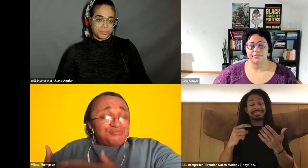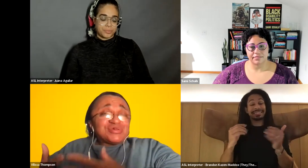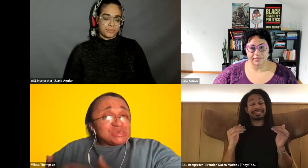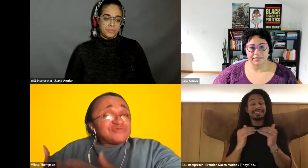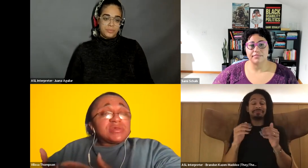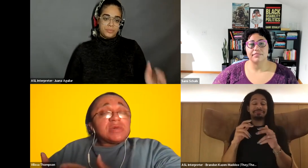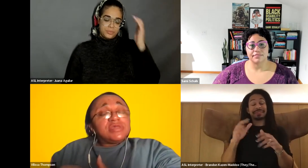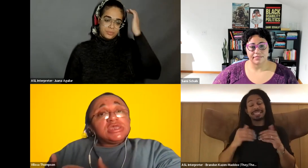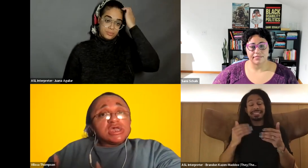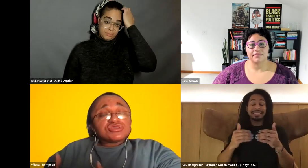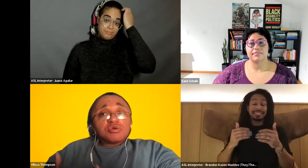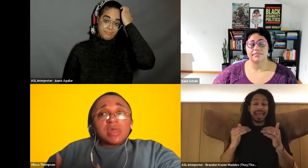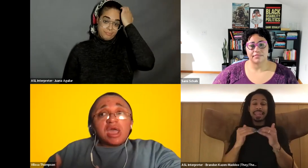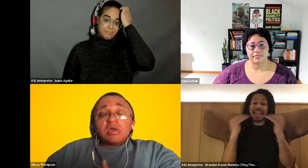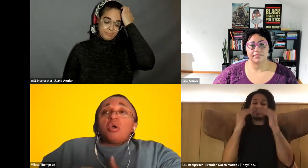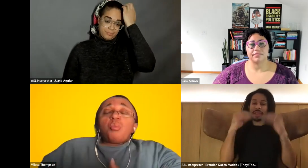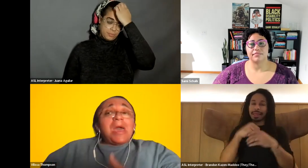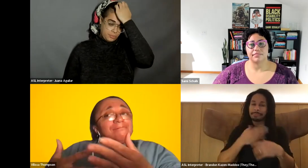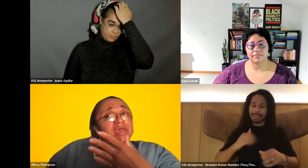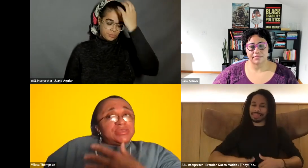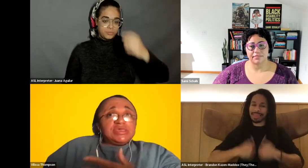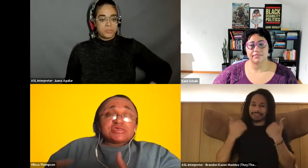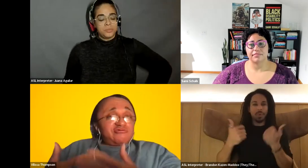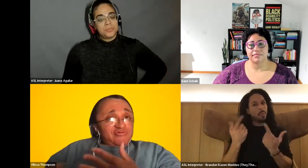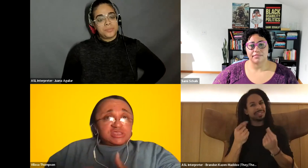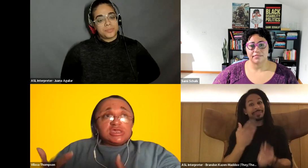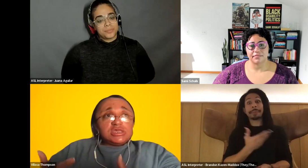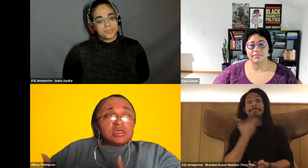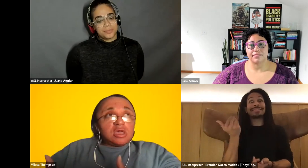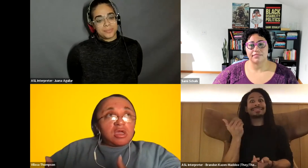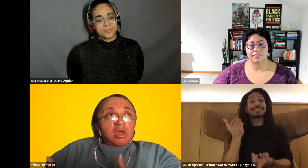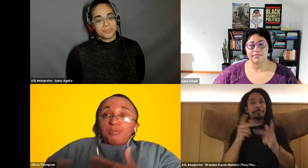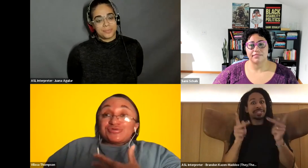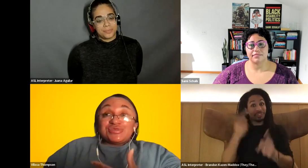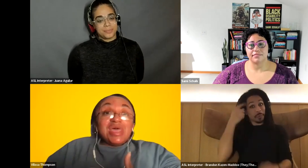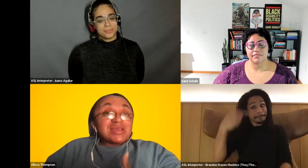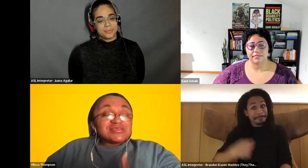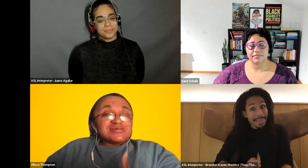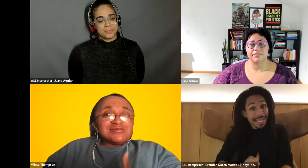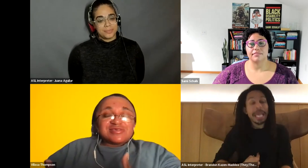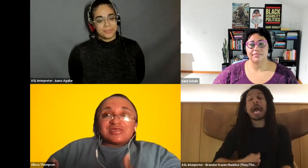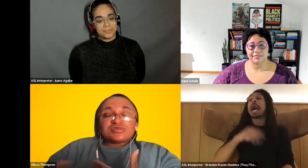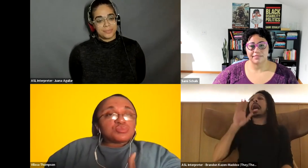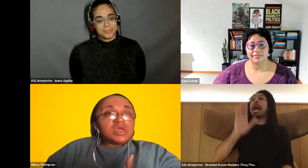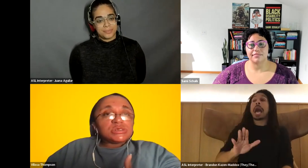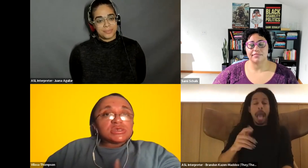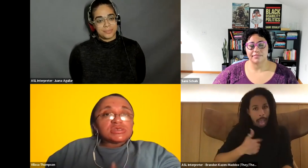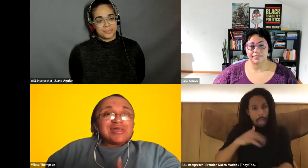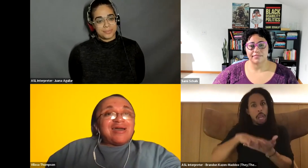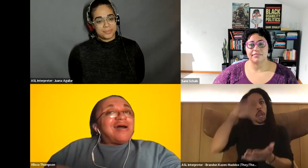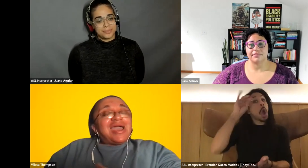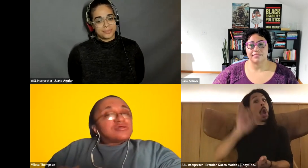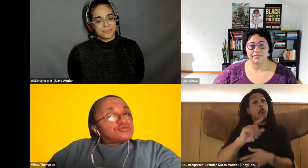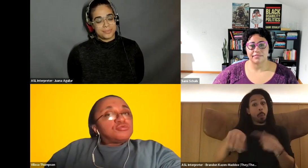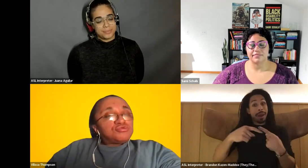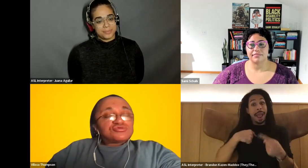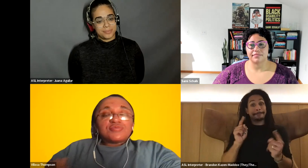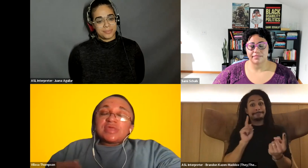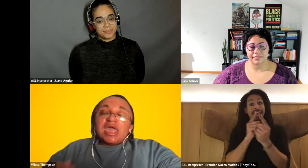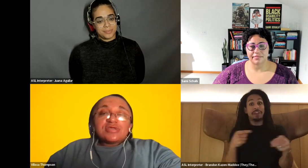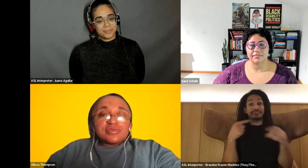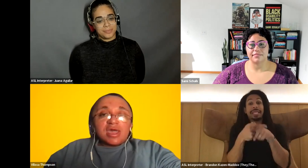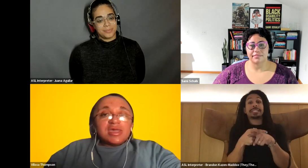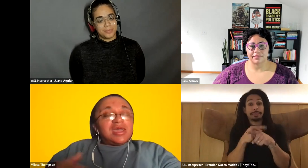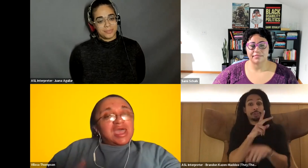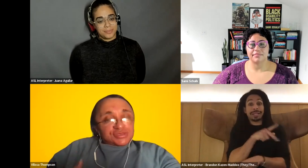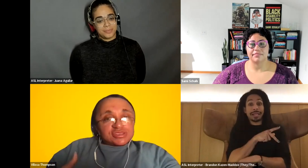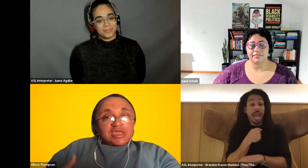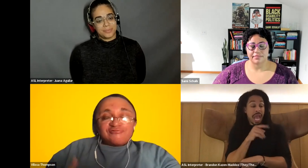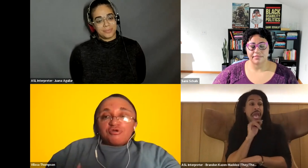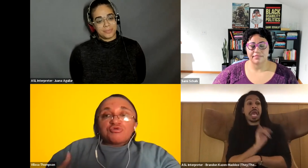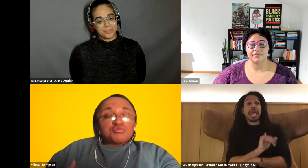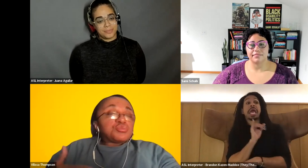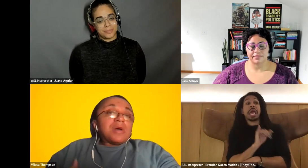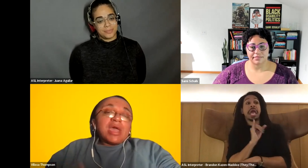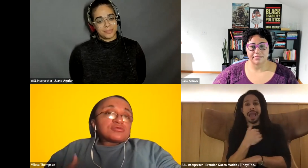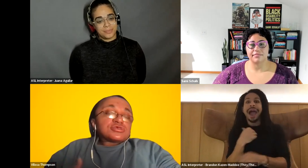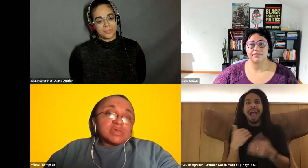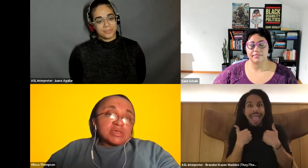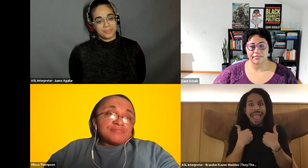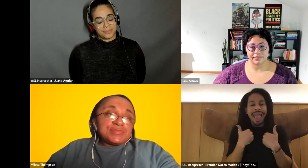Vilissa Thompson: position for me to be in, so that when I met these conflicting personalities and situations, I had tools to be able to handle that and to stay firm with what mattered to me.